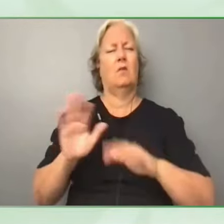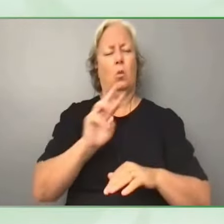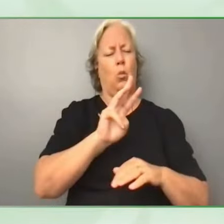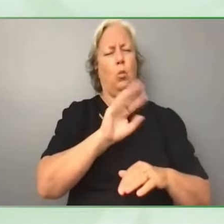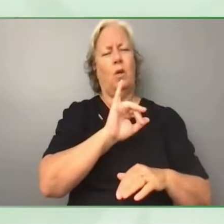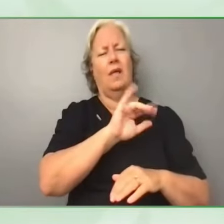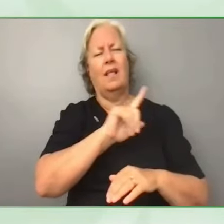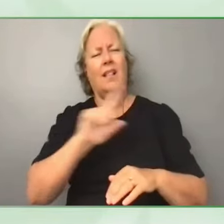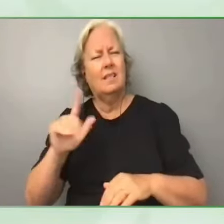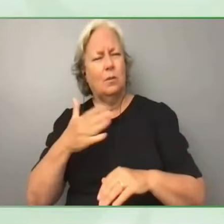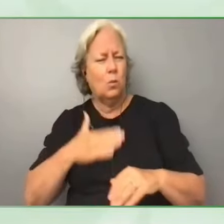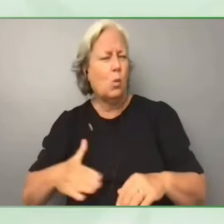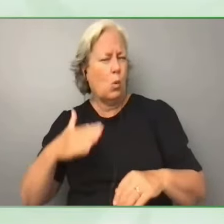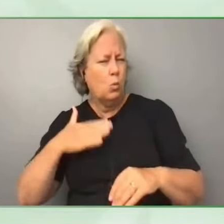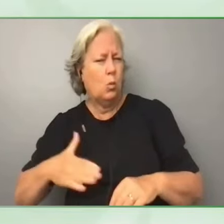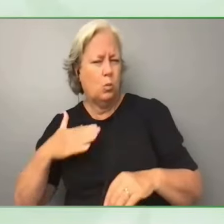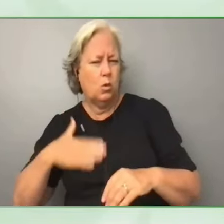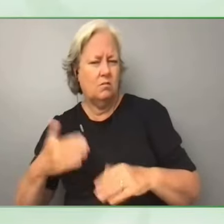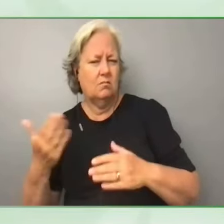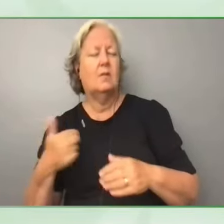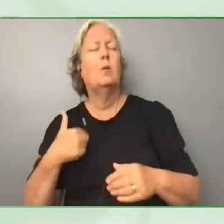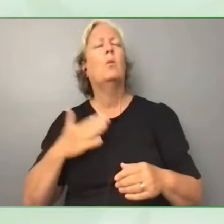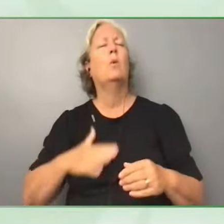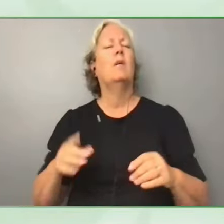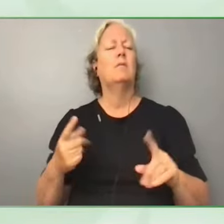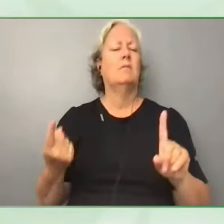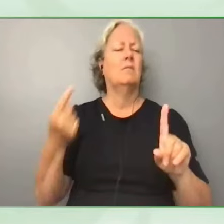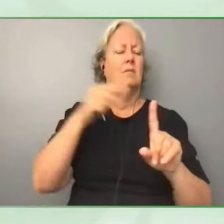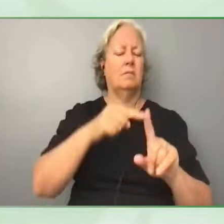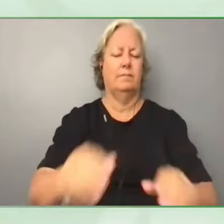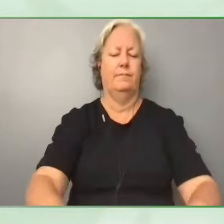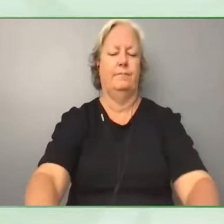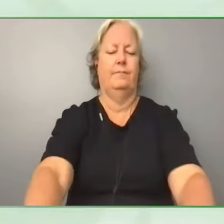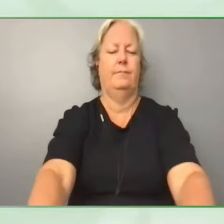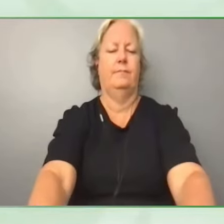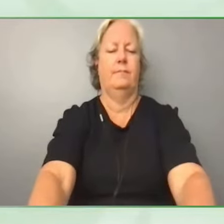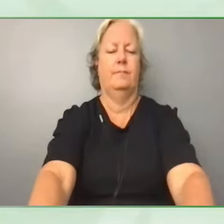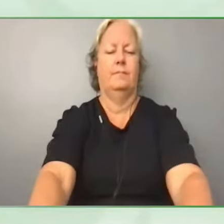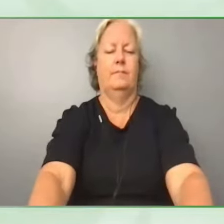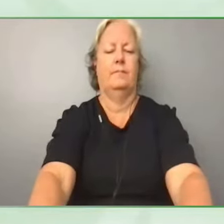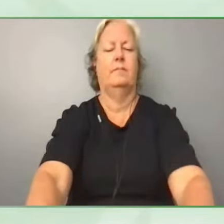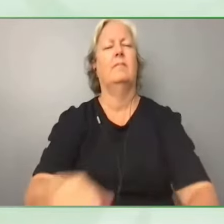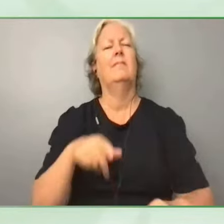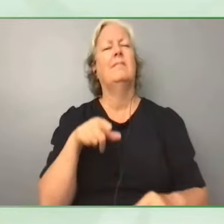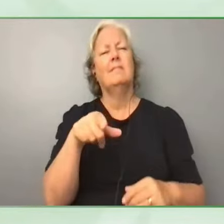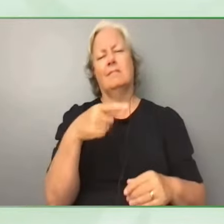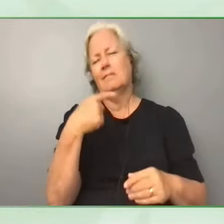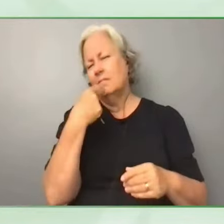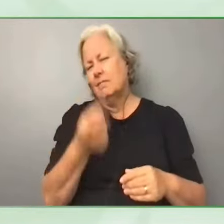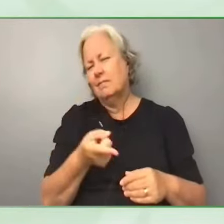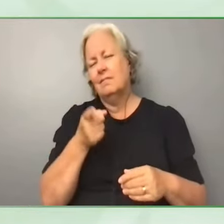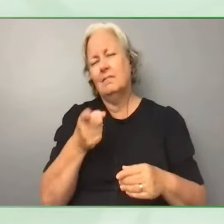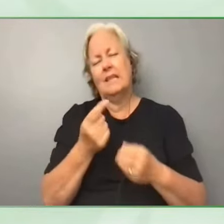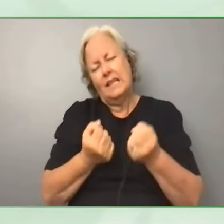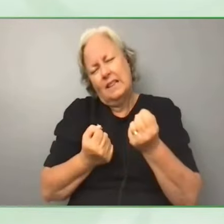I like to go back to you Tamar, what Dorothy was talking about the support system, you are nodding.